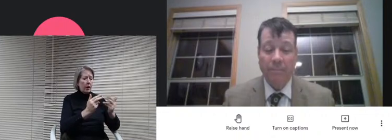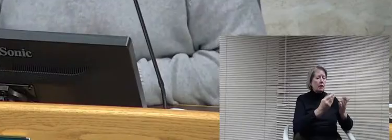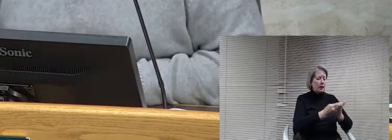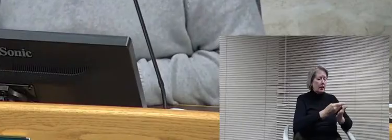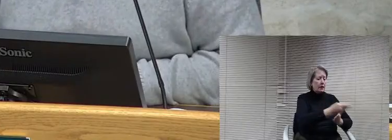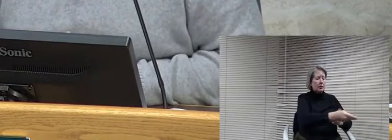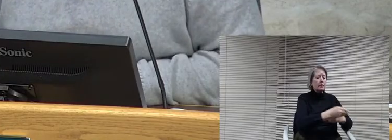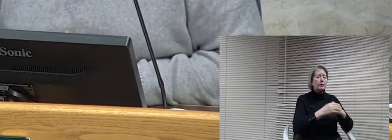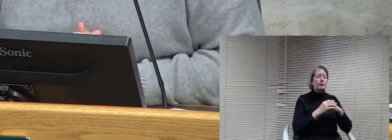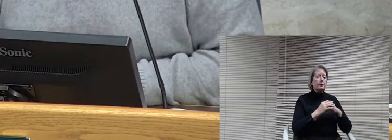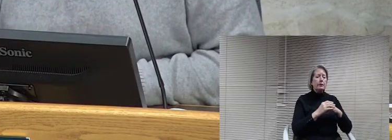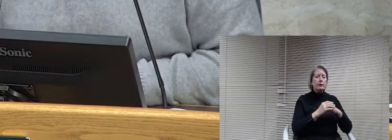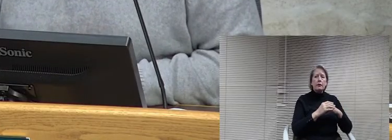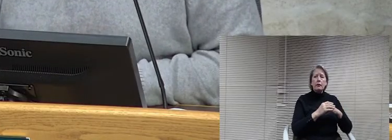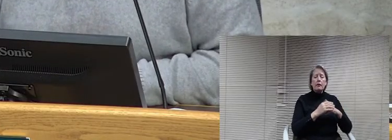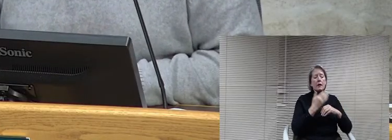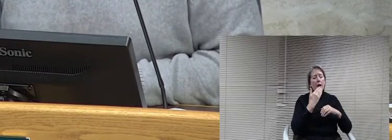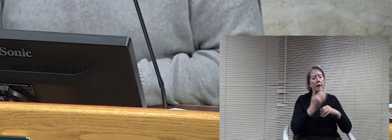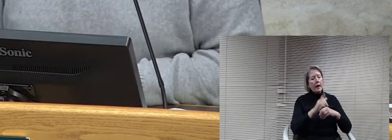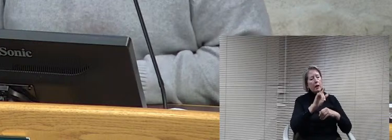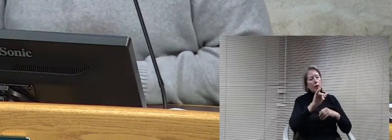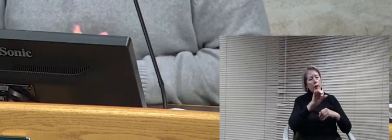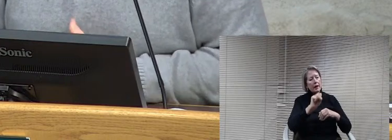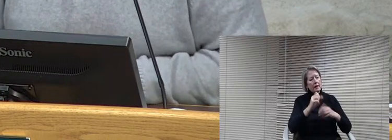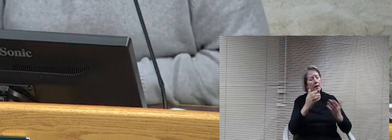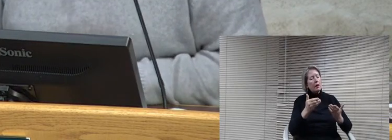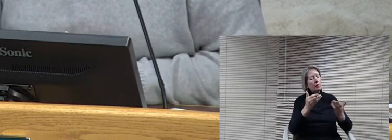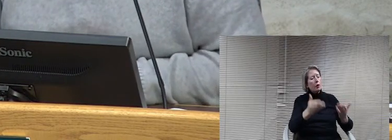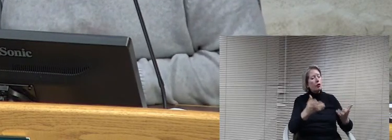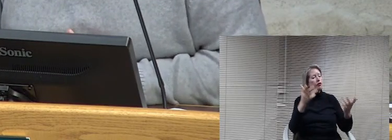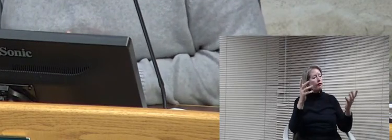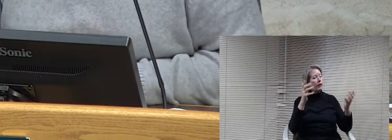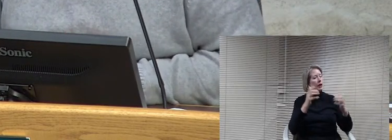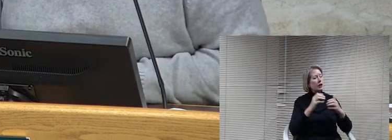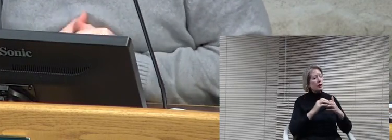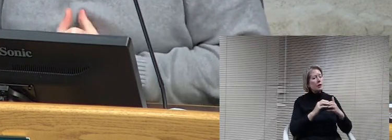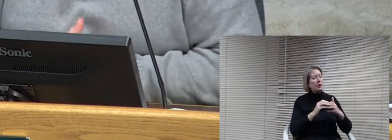OK, thank you Lisa. There is a motion on the table to approve